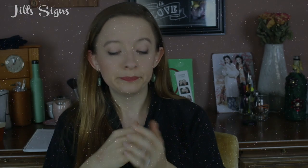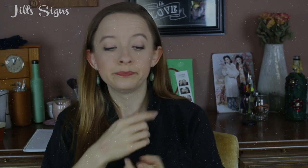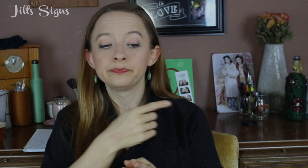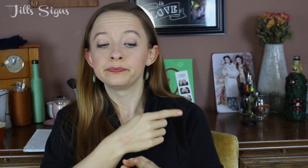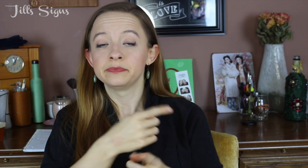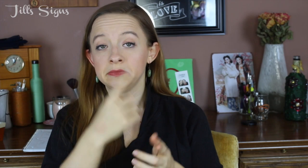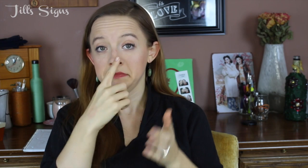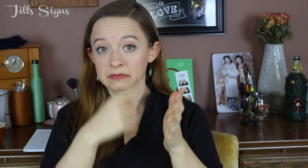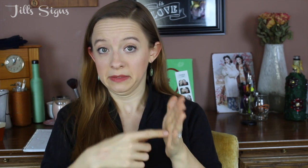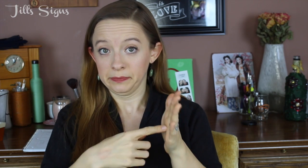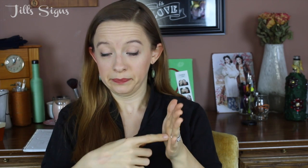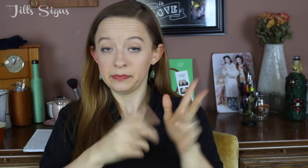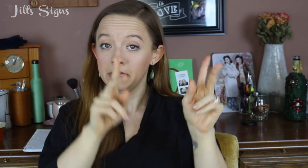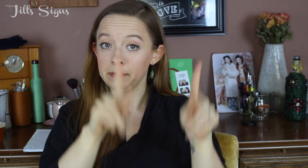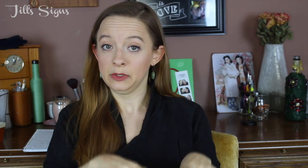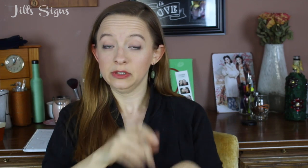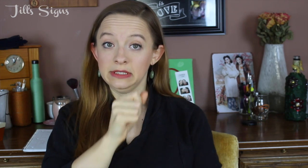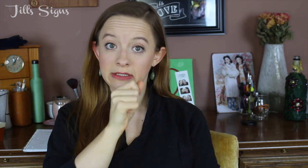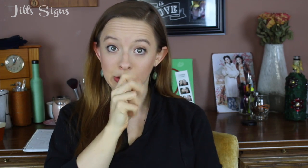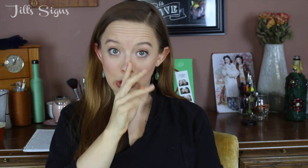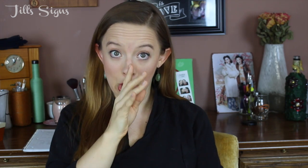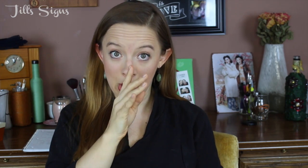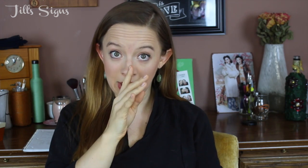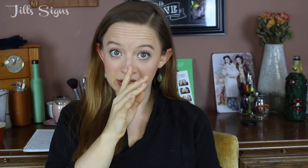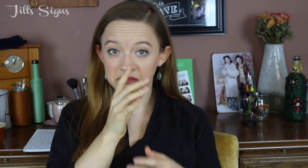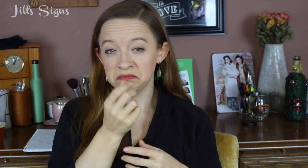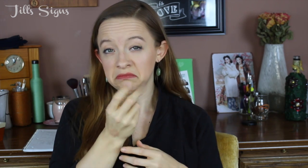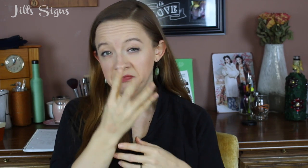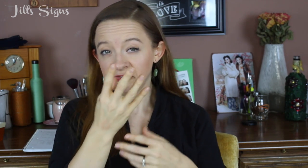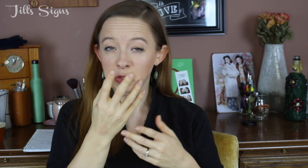So for example the person would